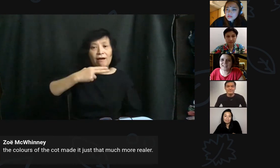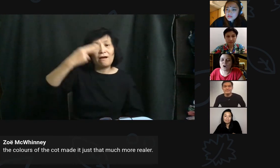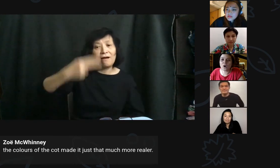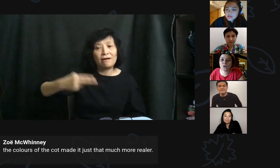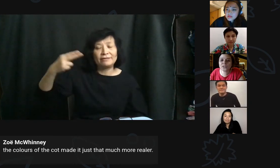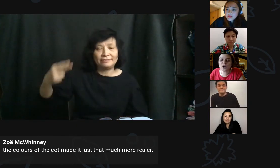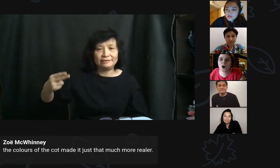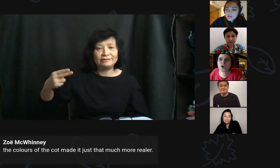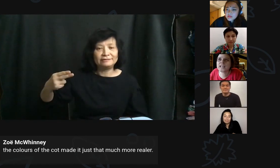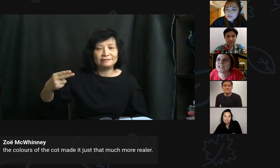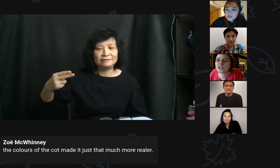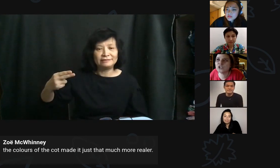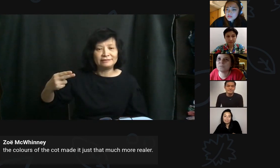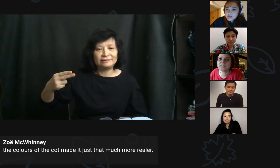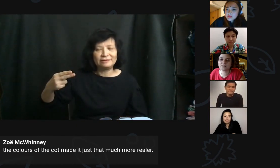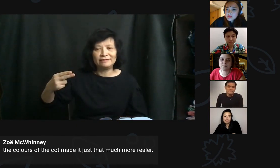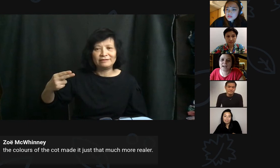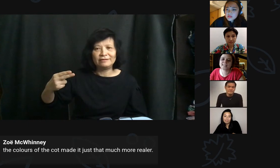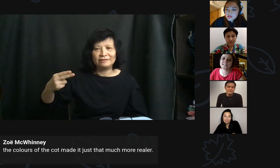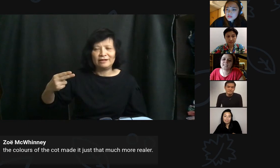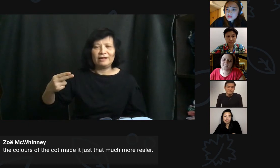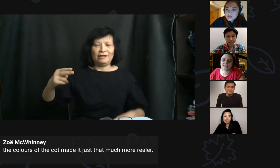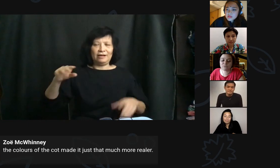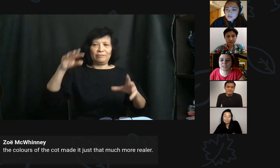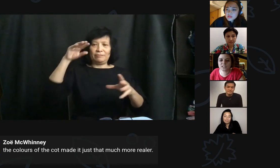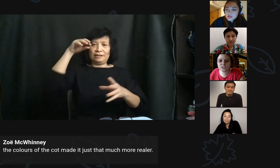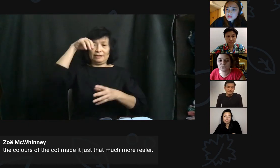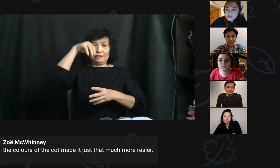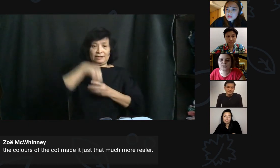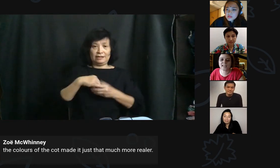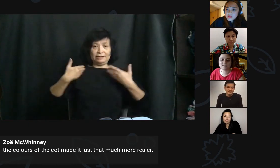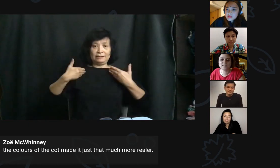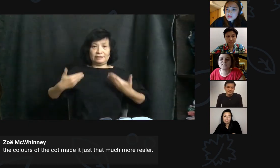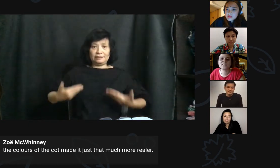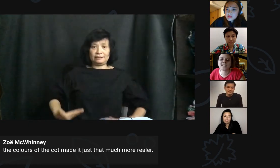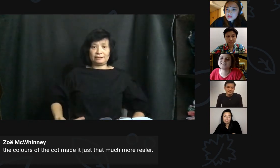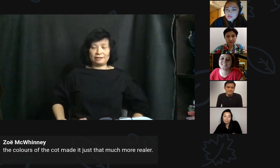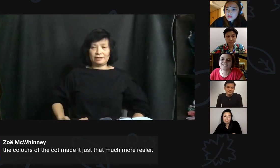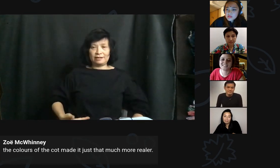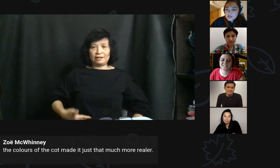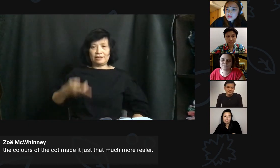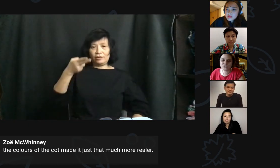We all are in our human capacity if we can use as many of the senses,